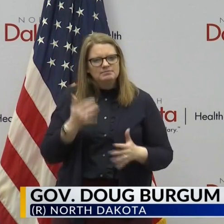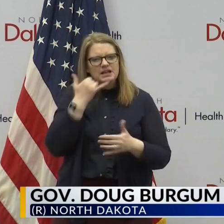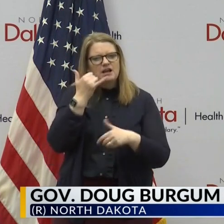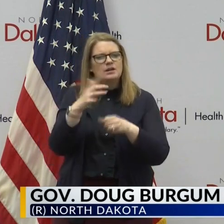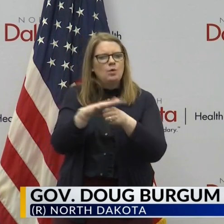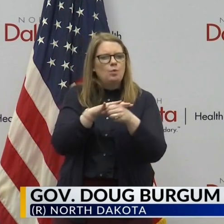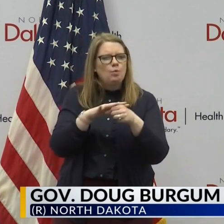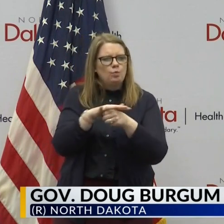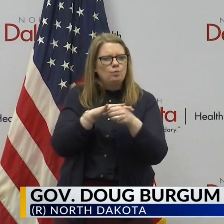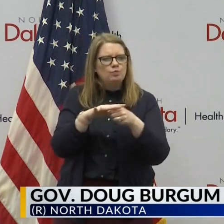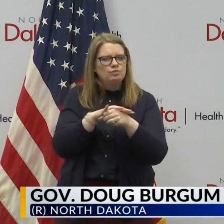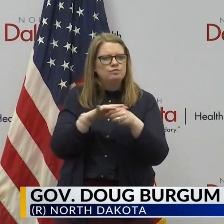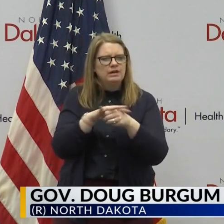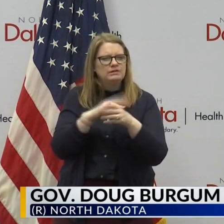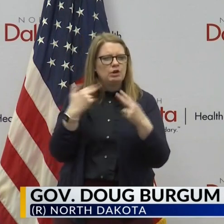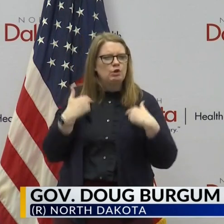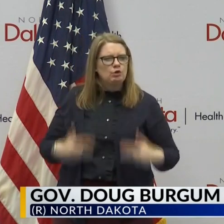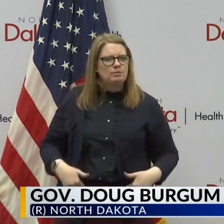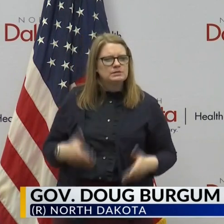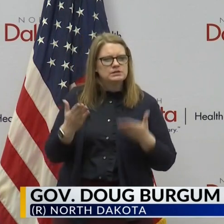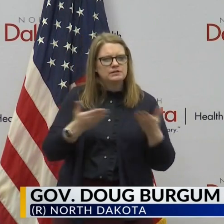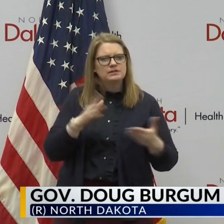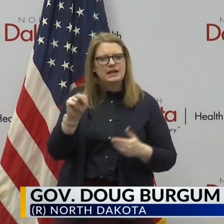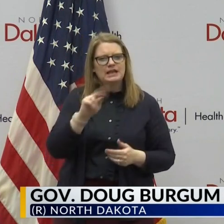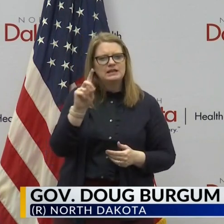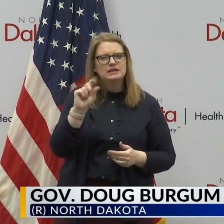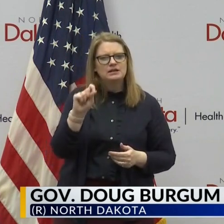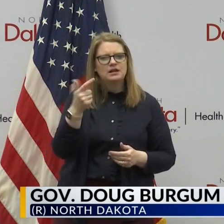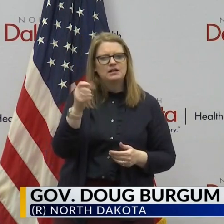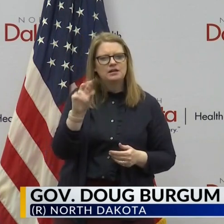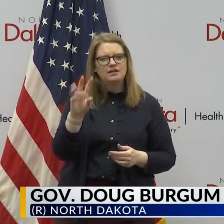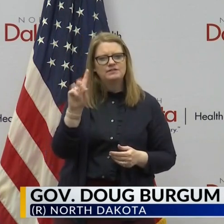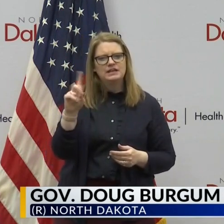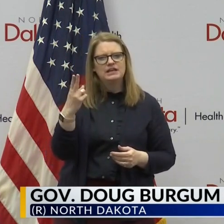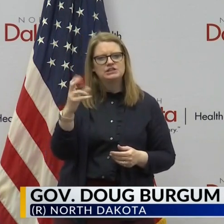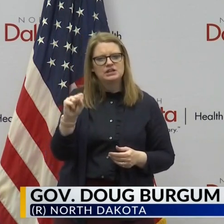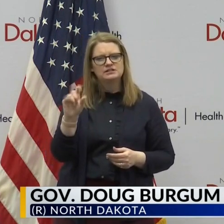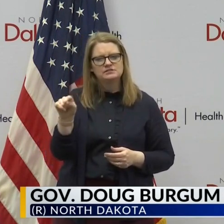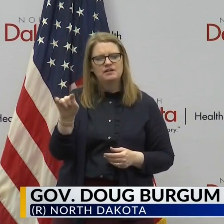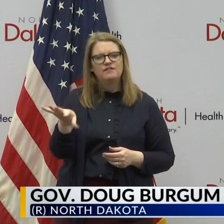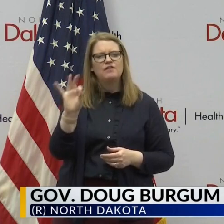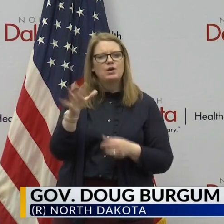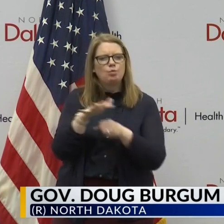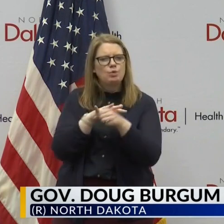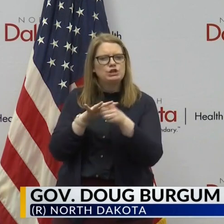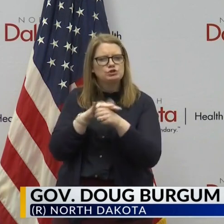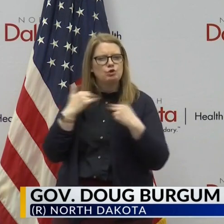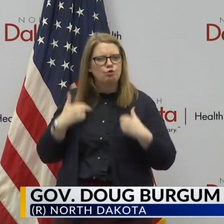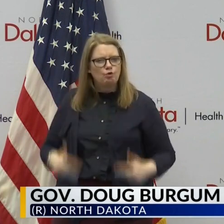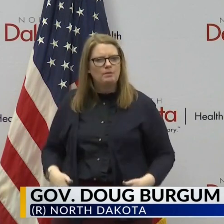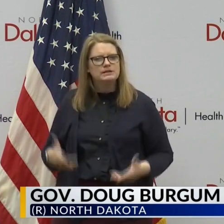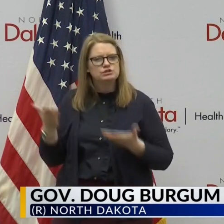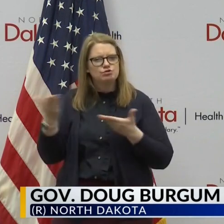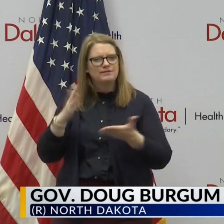HEALTH, WILL TELEHEALTH SERVICES CAN AID IN ADDRESSING STRESS AND ANXIETY SO CONTACT YOUR REGIONAL